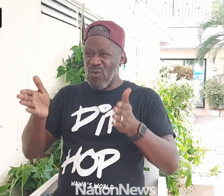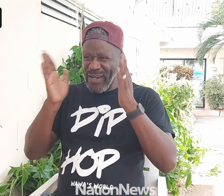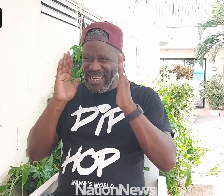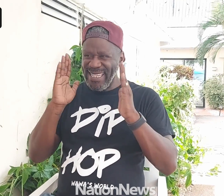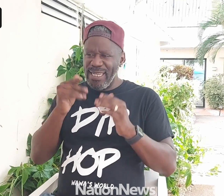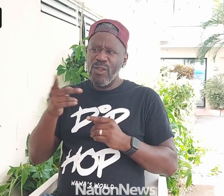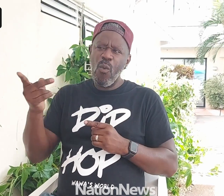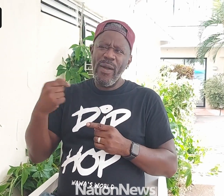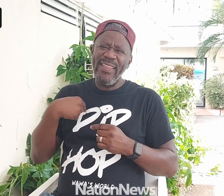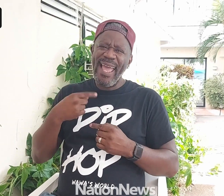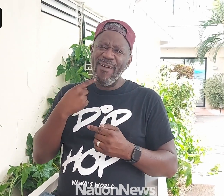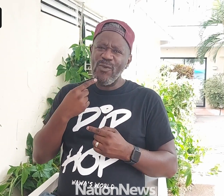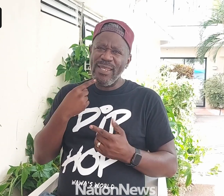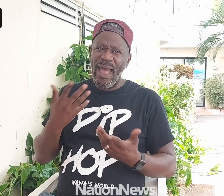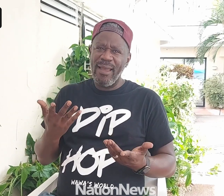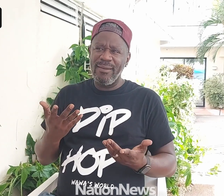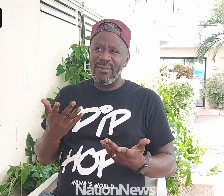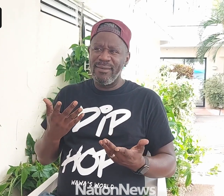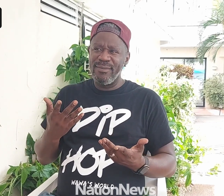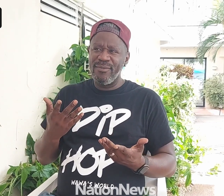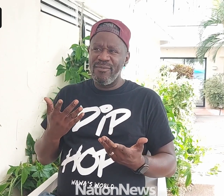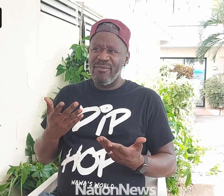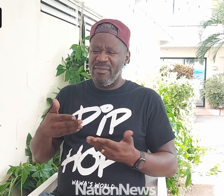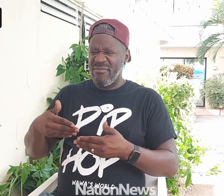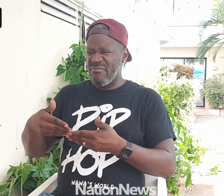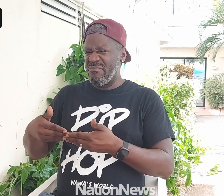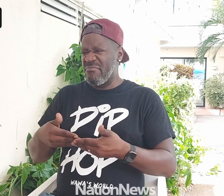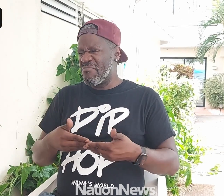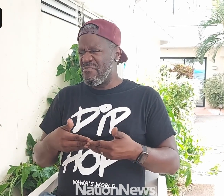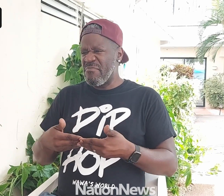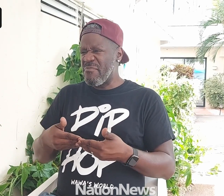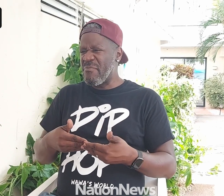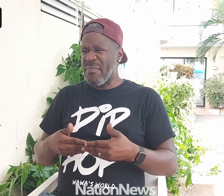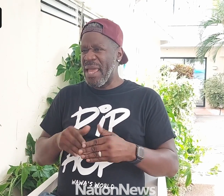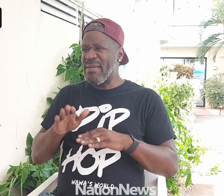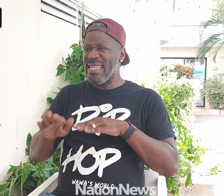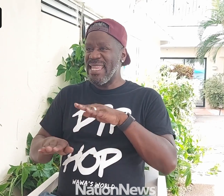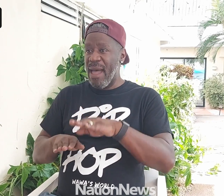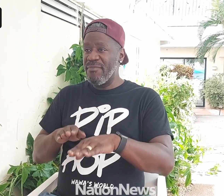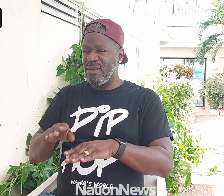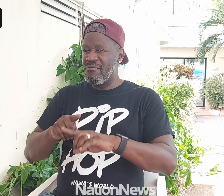minds and open their hearts to us you know and we can collaborate and work together you